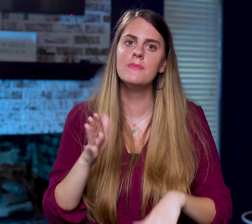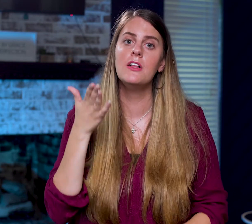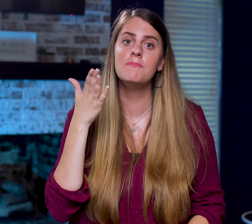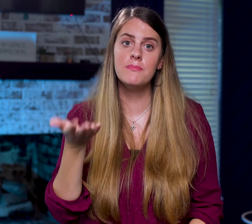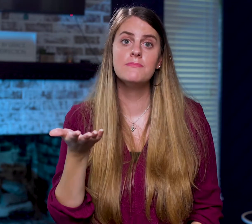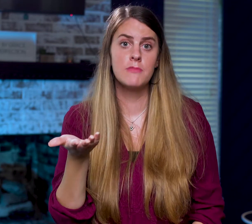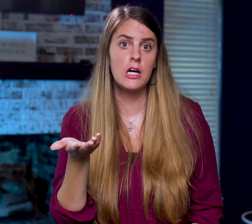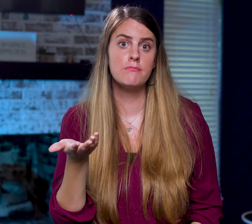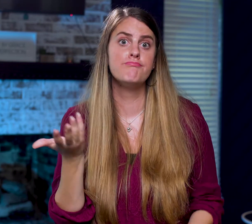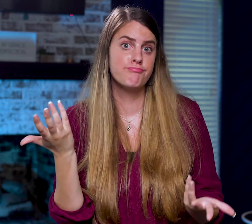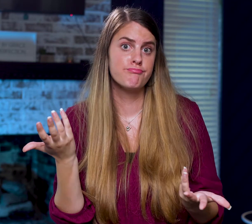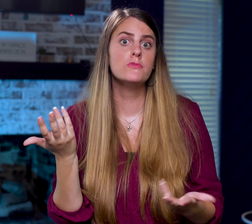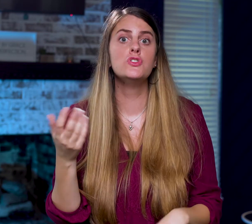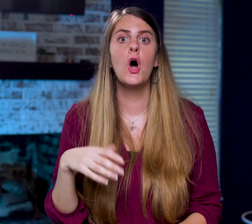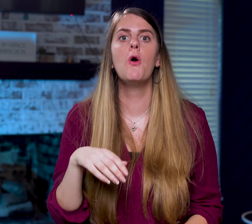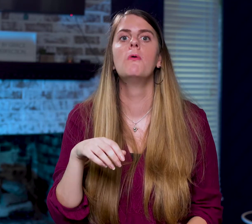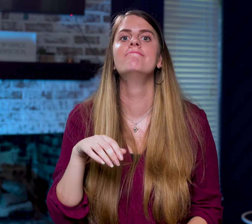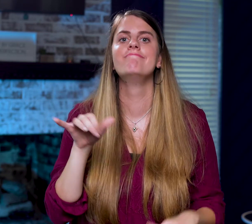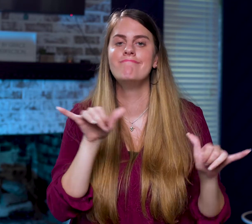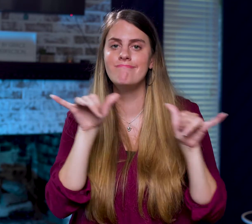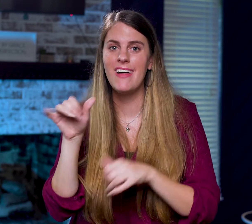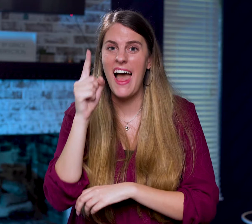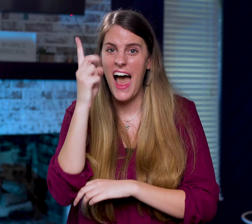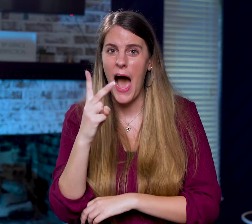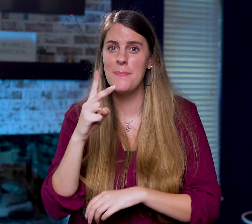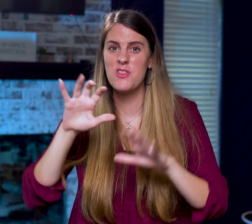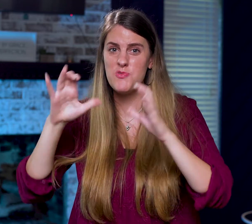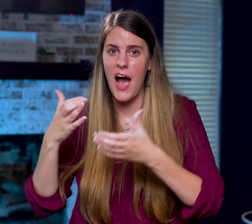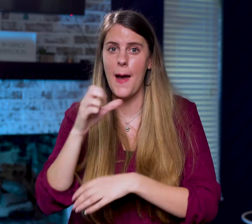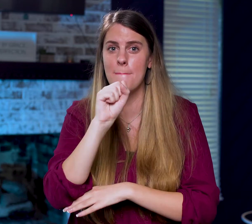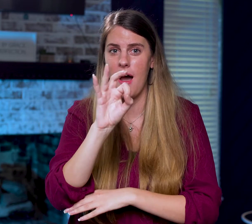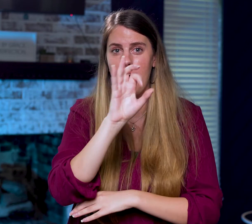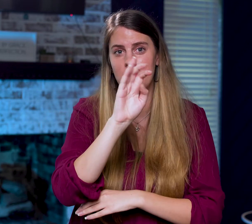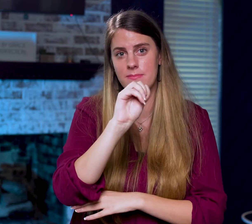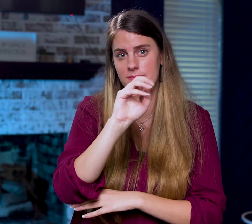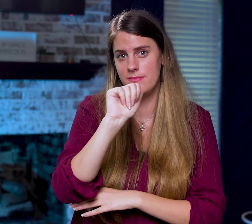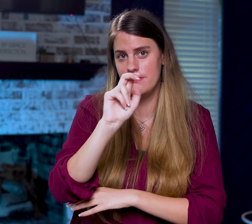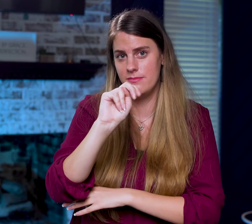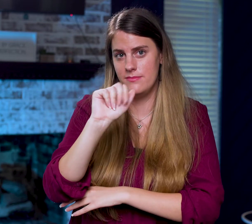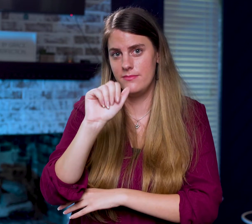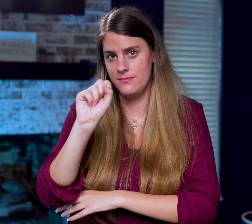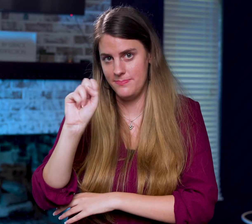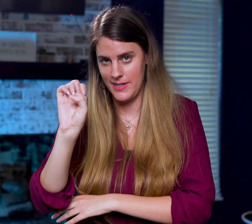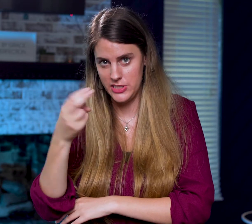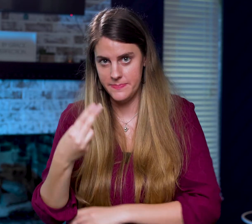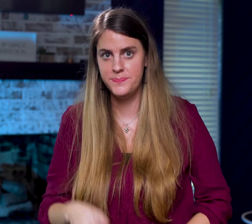and so does the half-tribe of Manasseh.